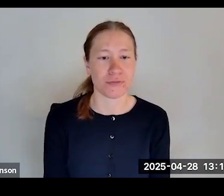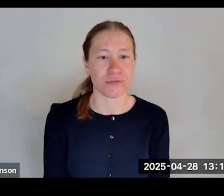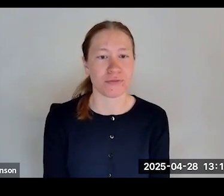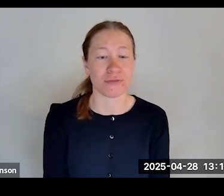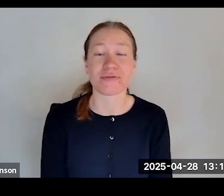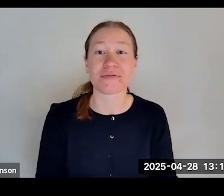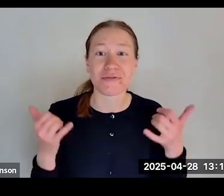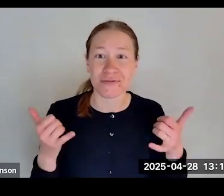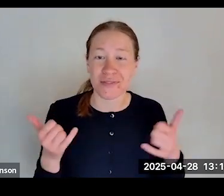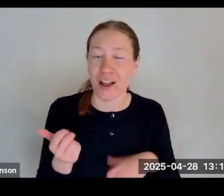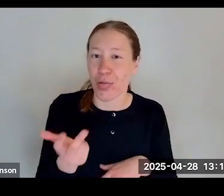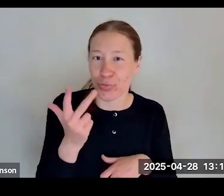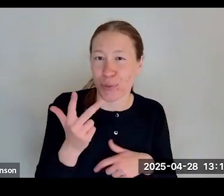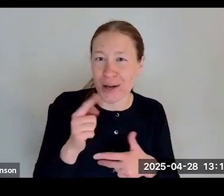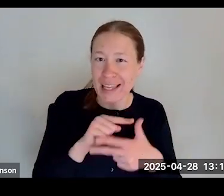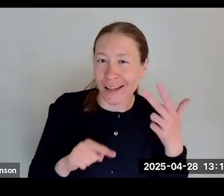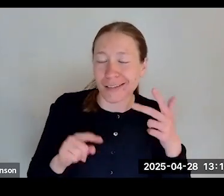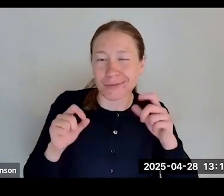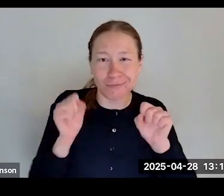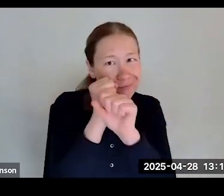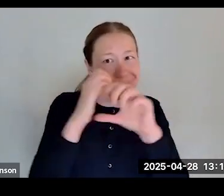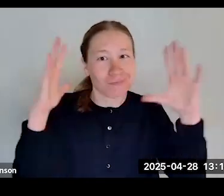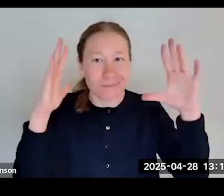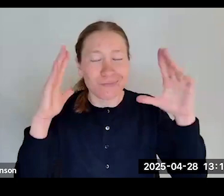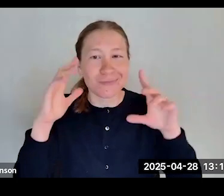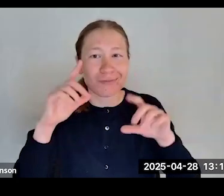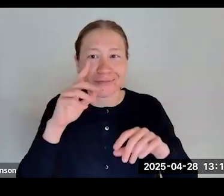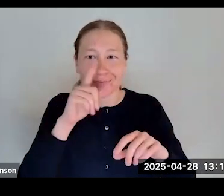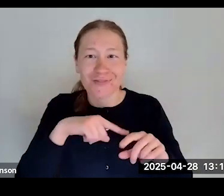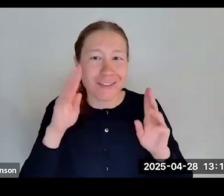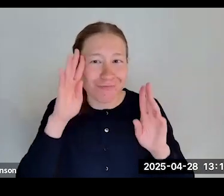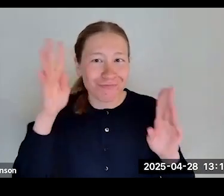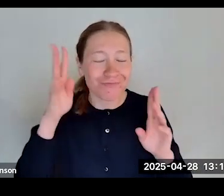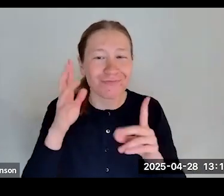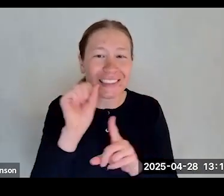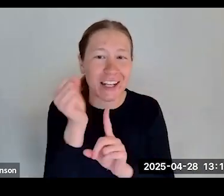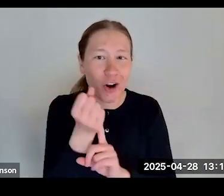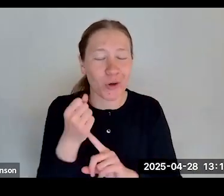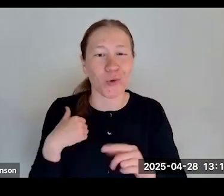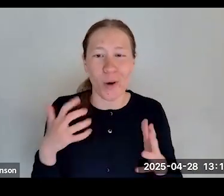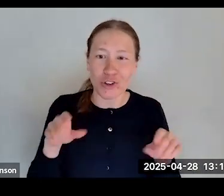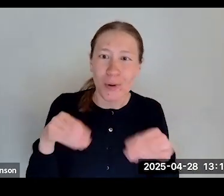So those were just three hypothetical scenarios. We wanted to give a better understanding of what a disability could look like,